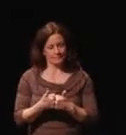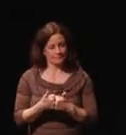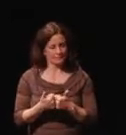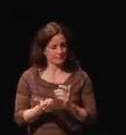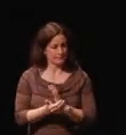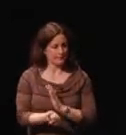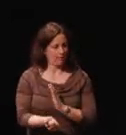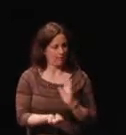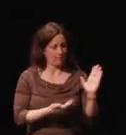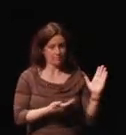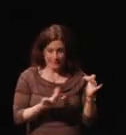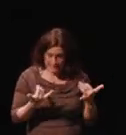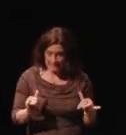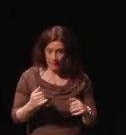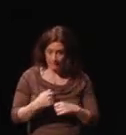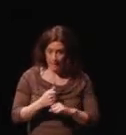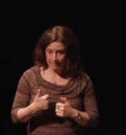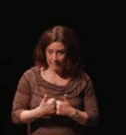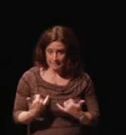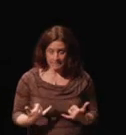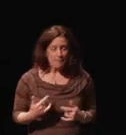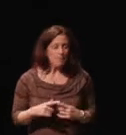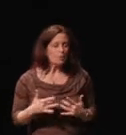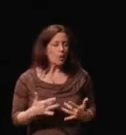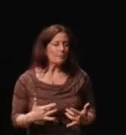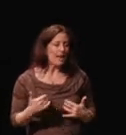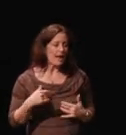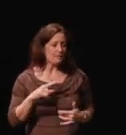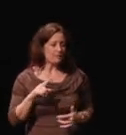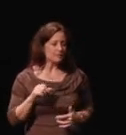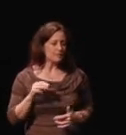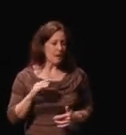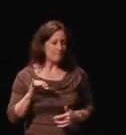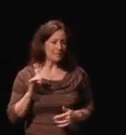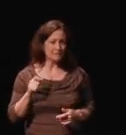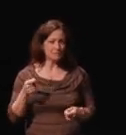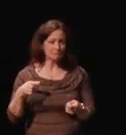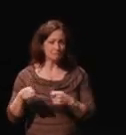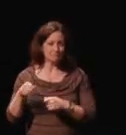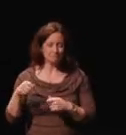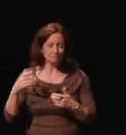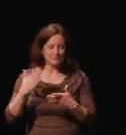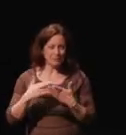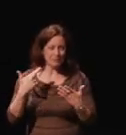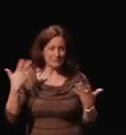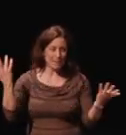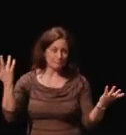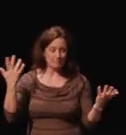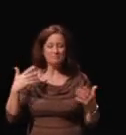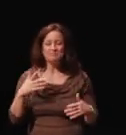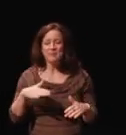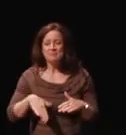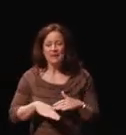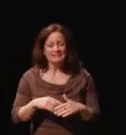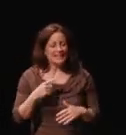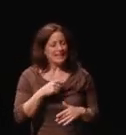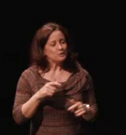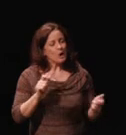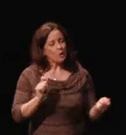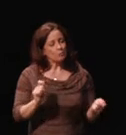and they still make these games today, but normally, they've got zombies in for some reason. It's basically a rotating wheel.